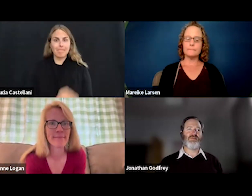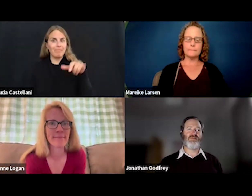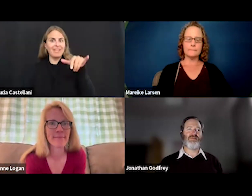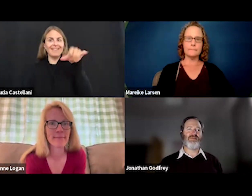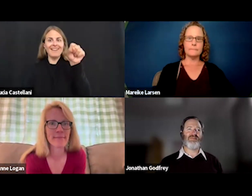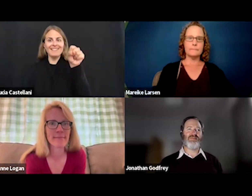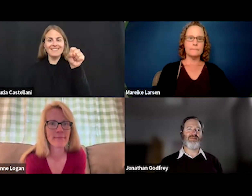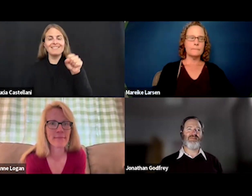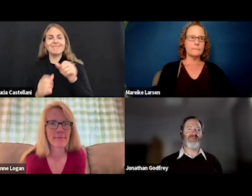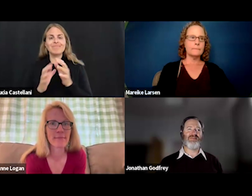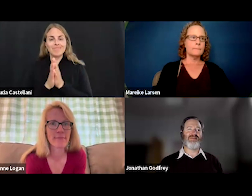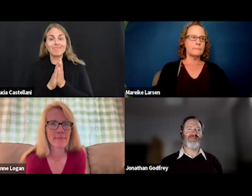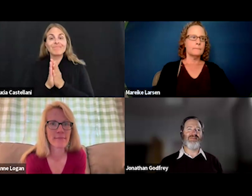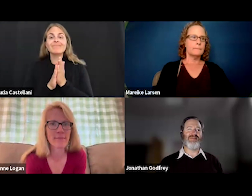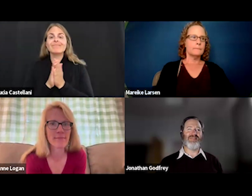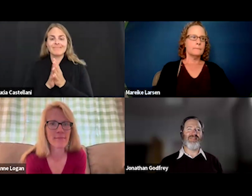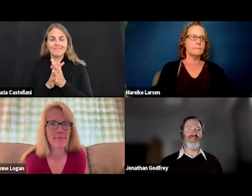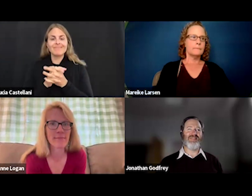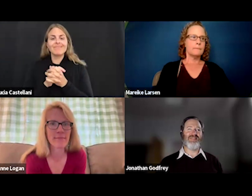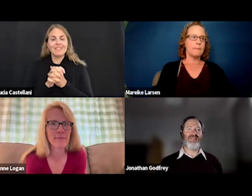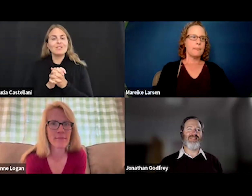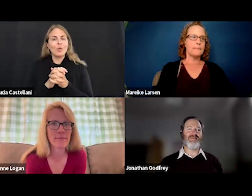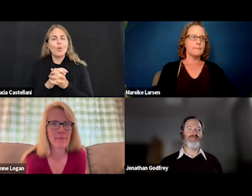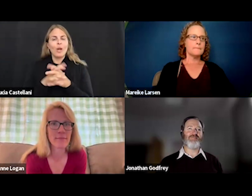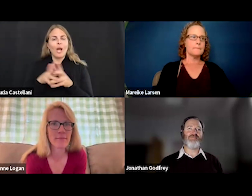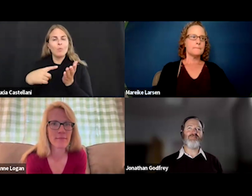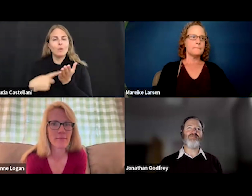So I'll talk a little bit about networking.